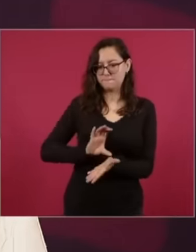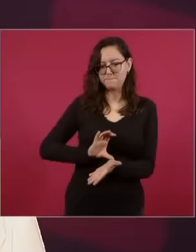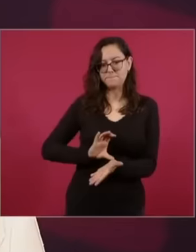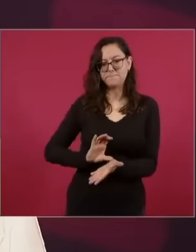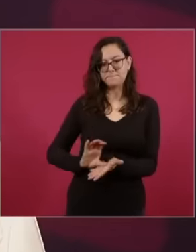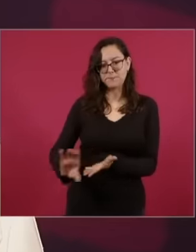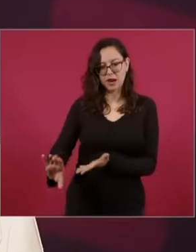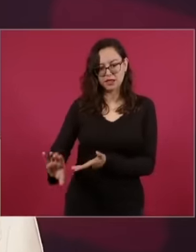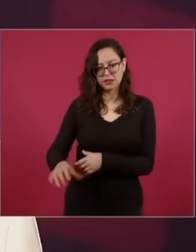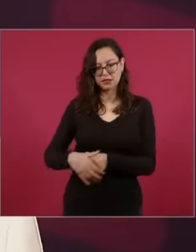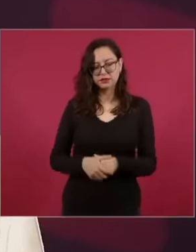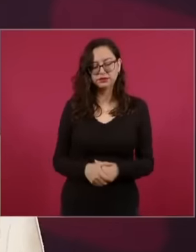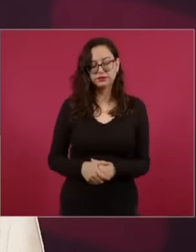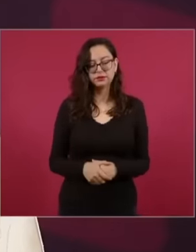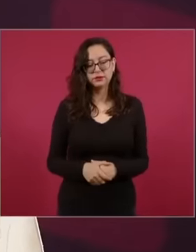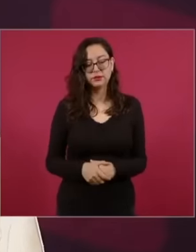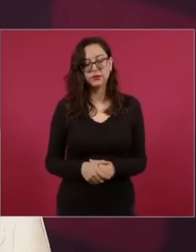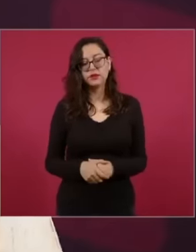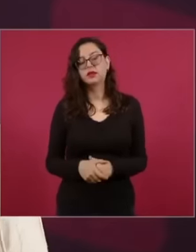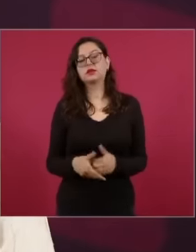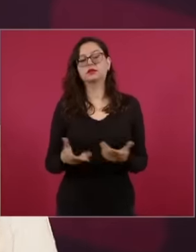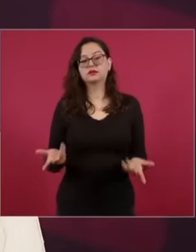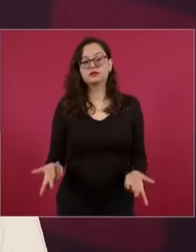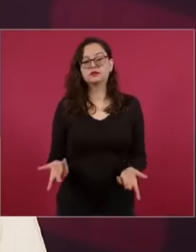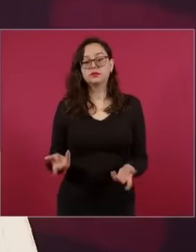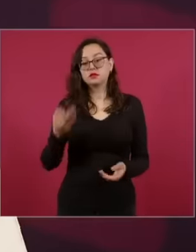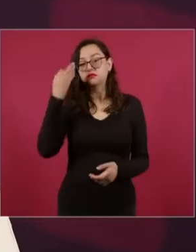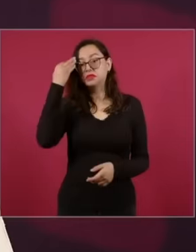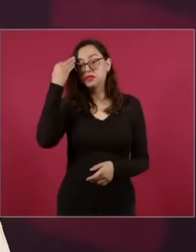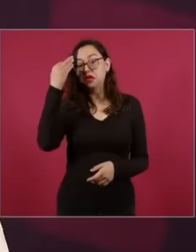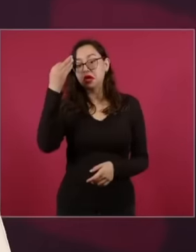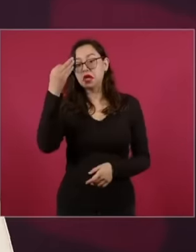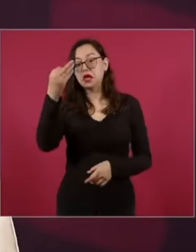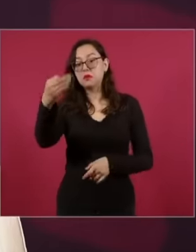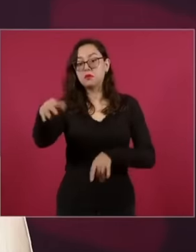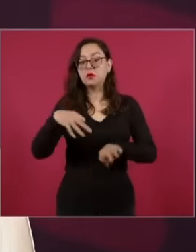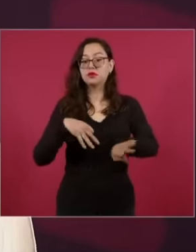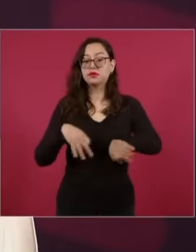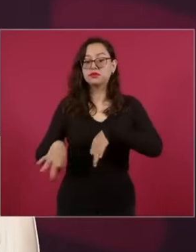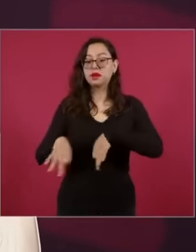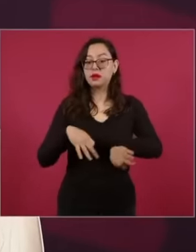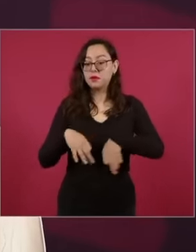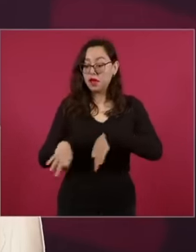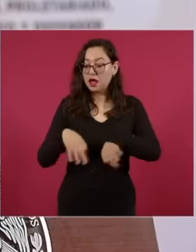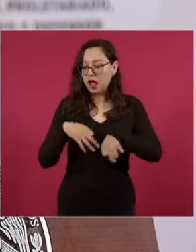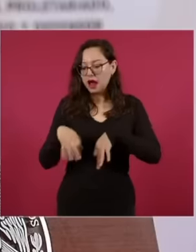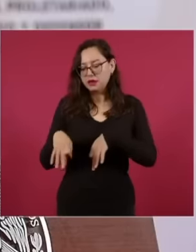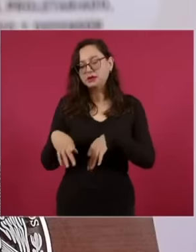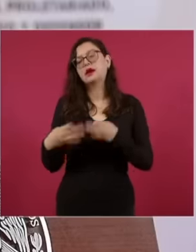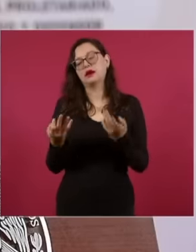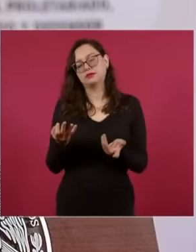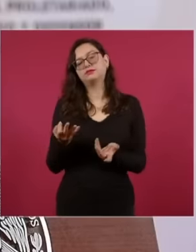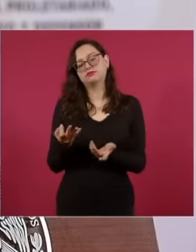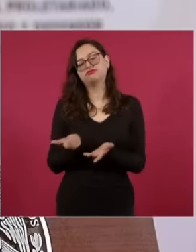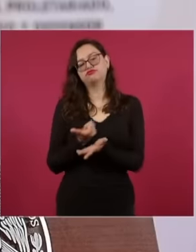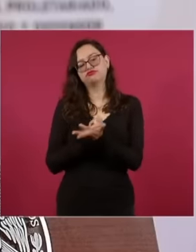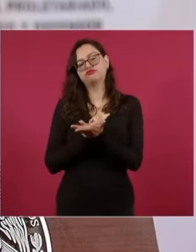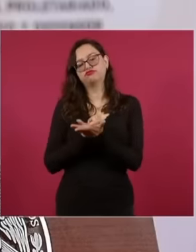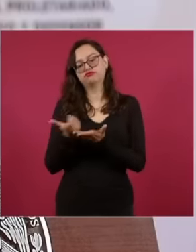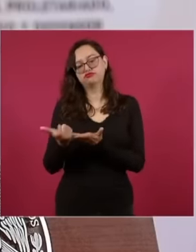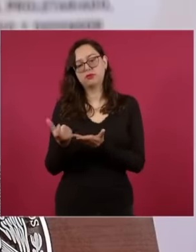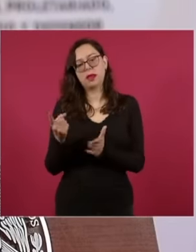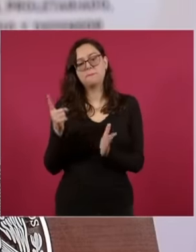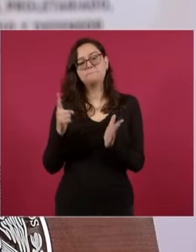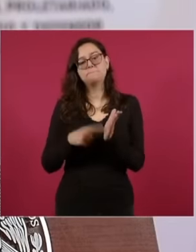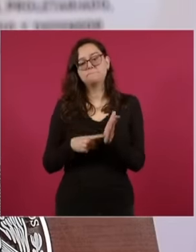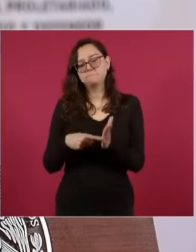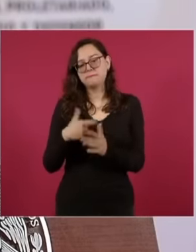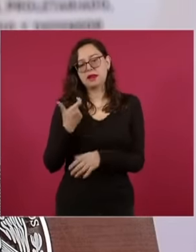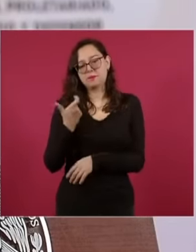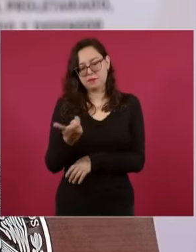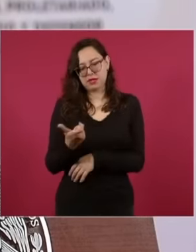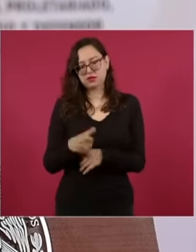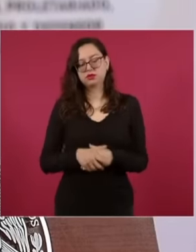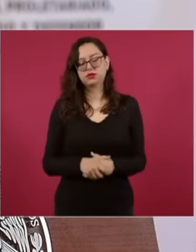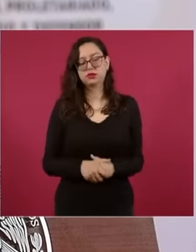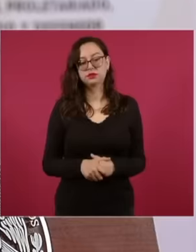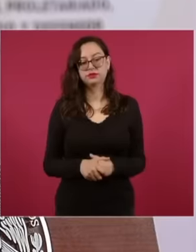a stimulus for age of eh more or less eh 1000 pesos per year I saw they have the right to two